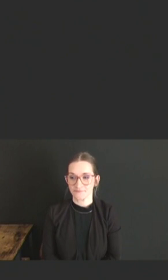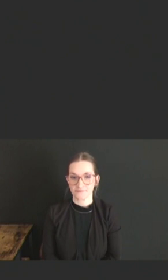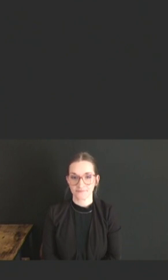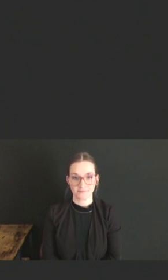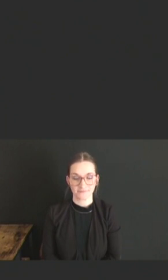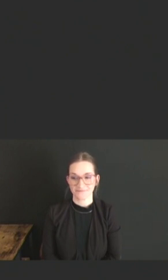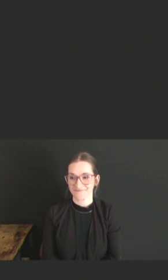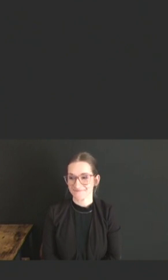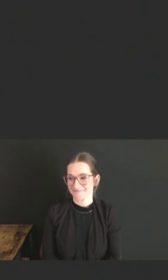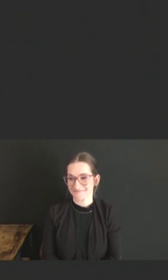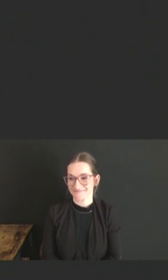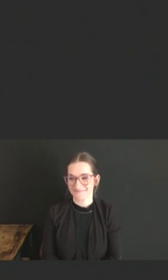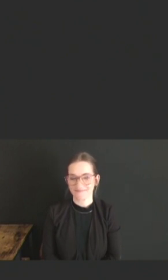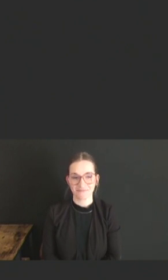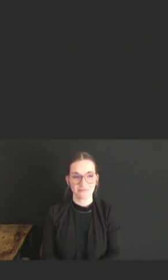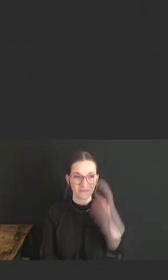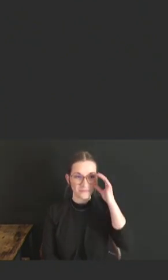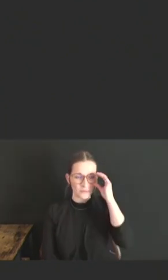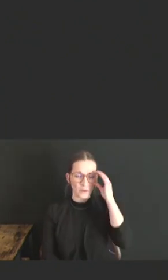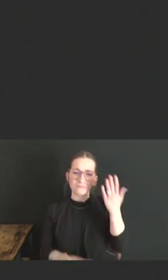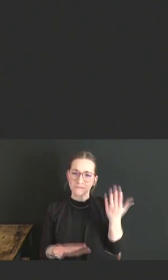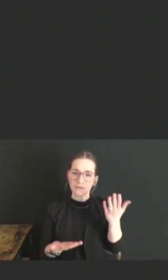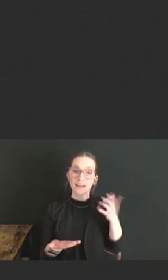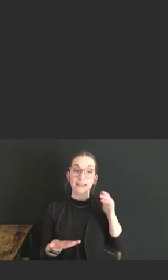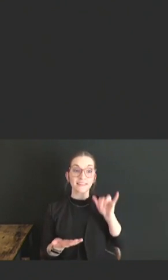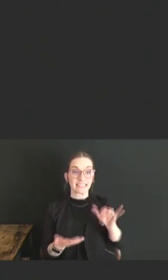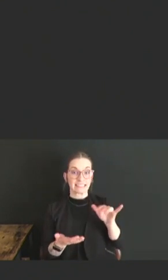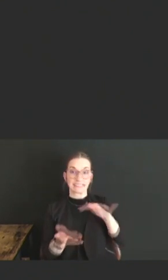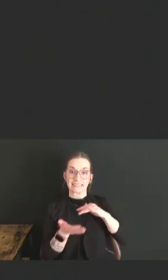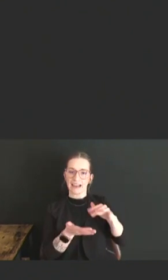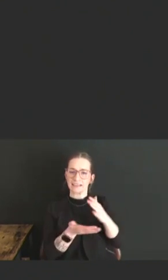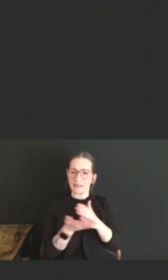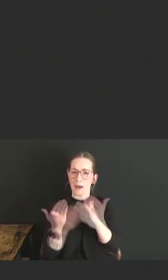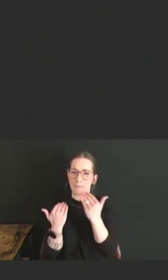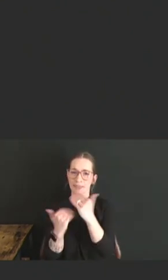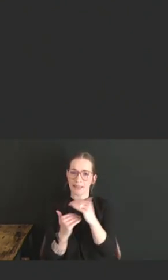So there were some limitations to our surveillance. There's no standard level of care